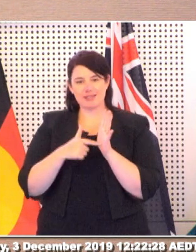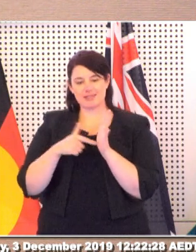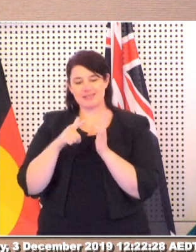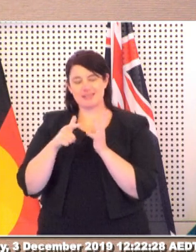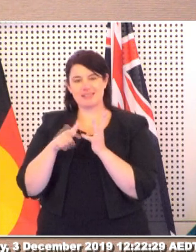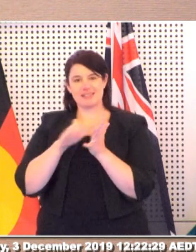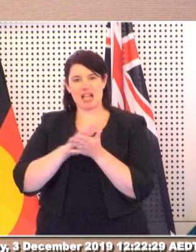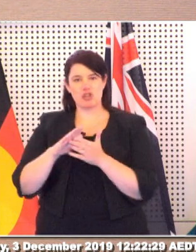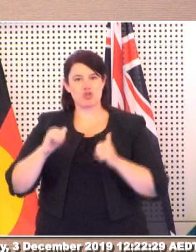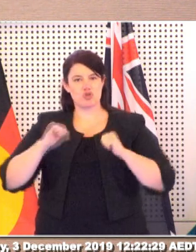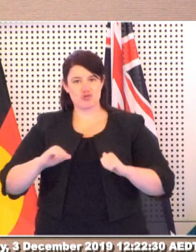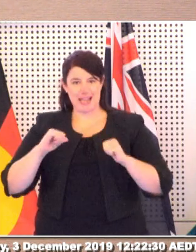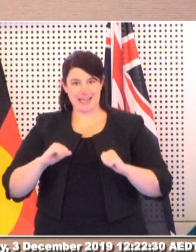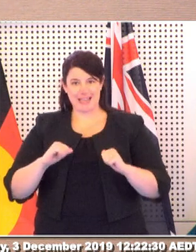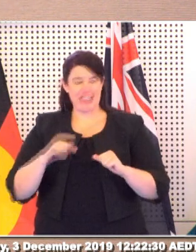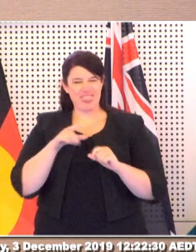that’s not transformative education.